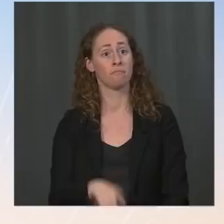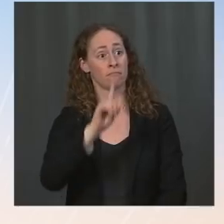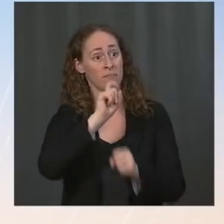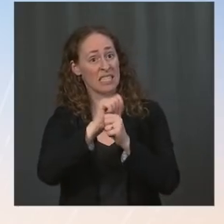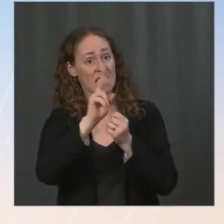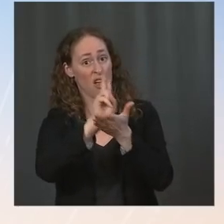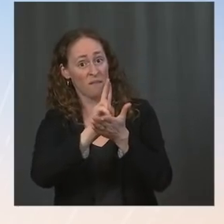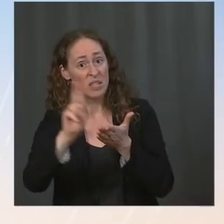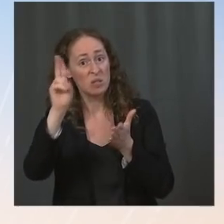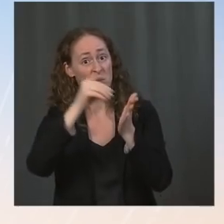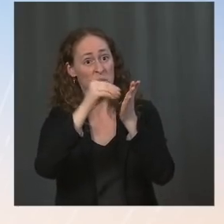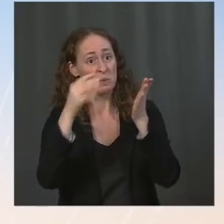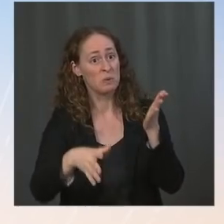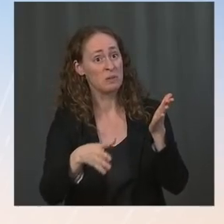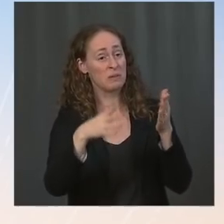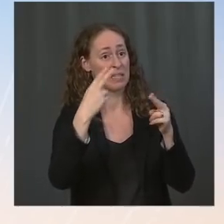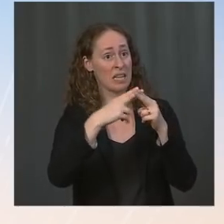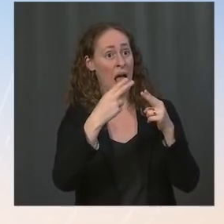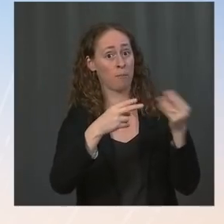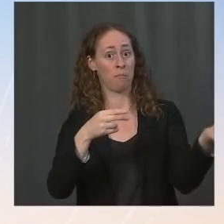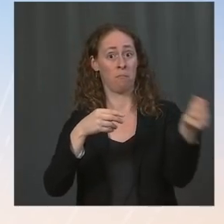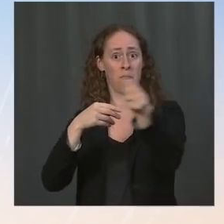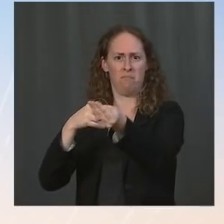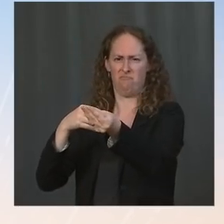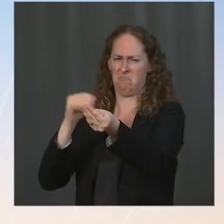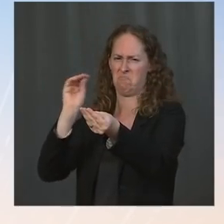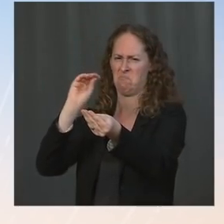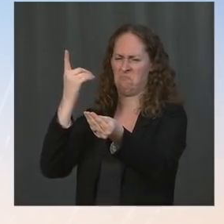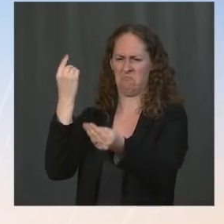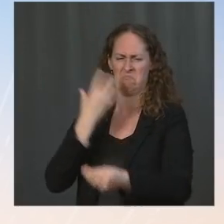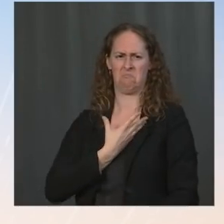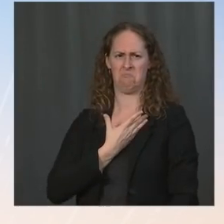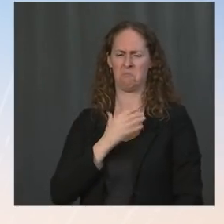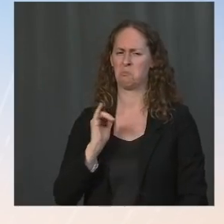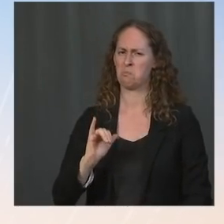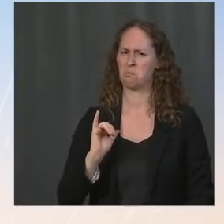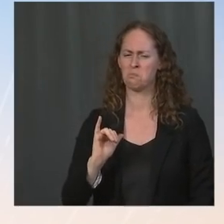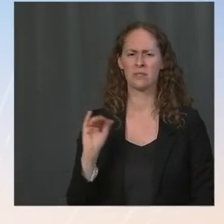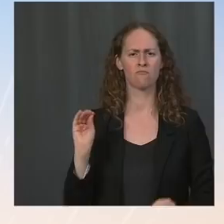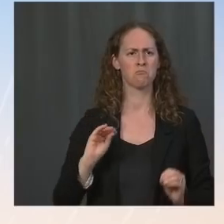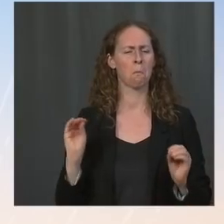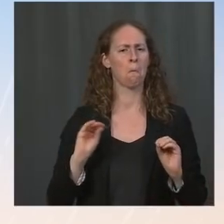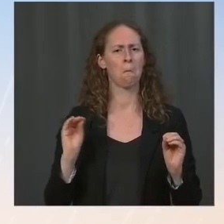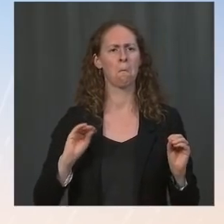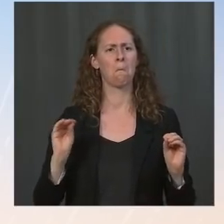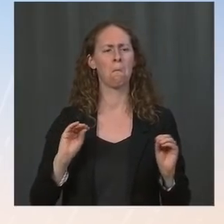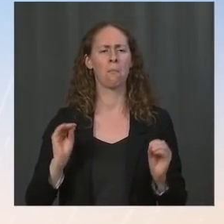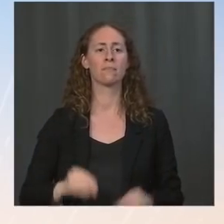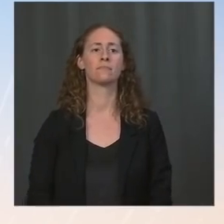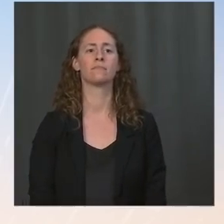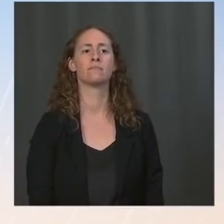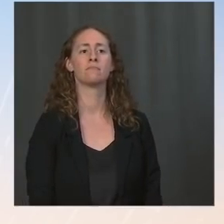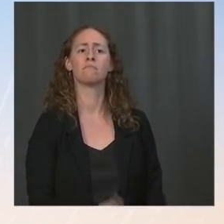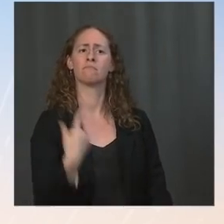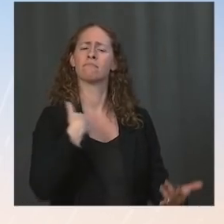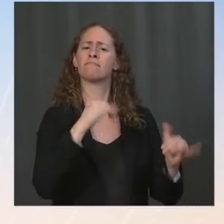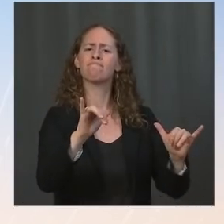And, certainly, our commitment remains to American citizens, to Afghans who want to leave, like these individuals and these young people